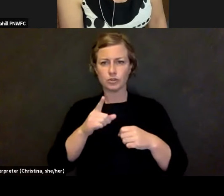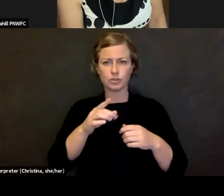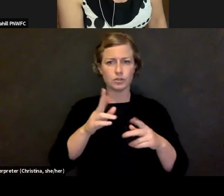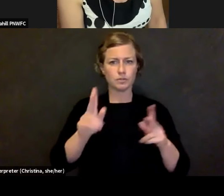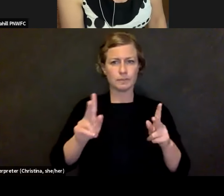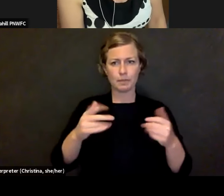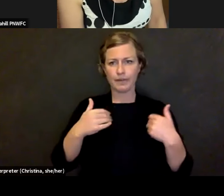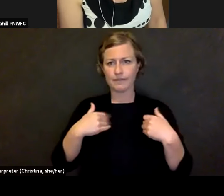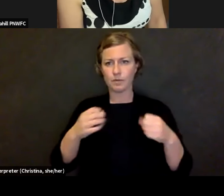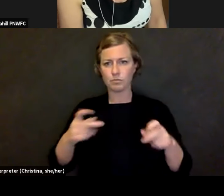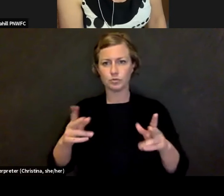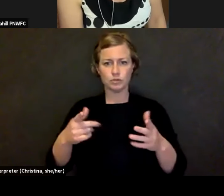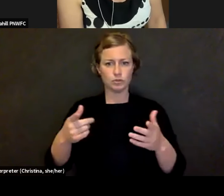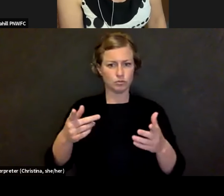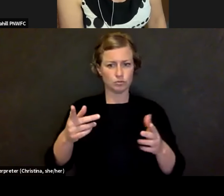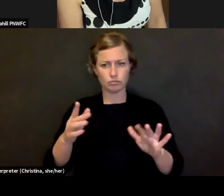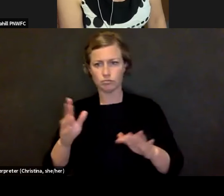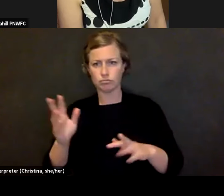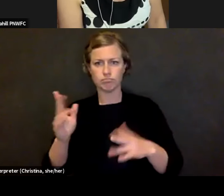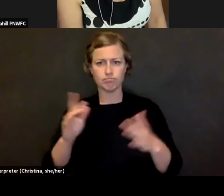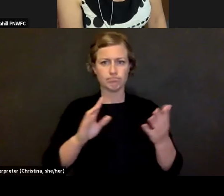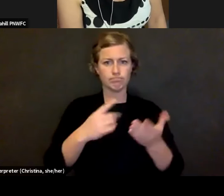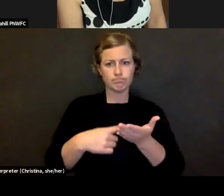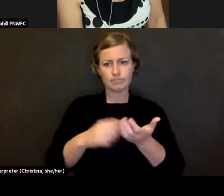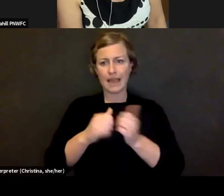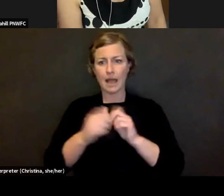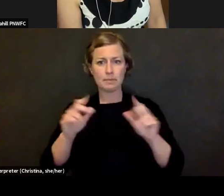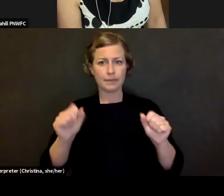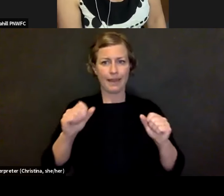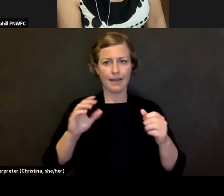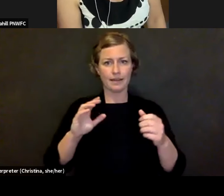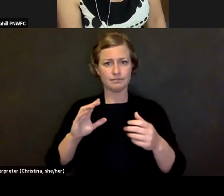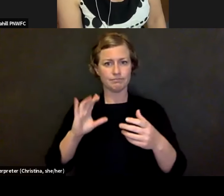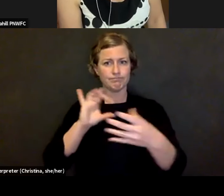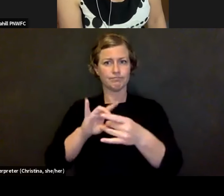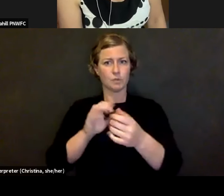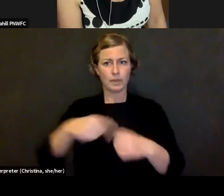Phones. >> Well, we have a few minutes left. I want to make sure that everybody has the opportunity to say all the